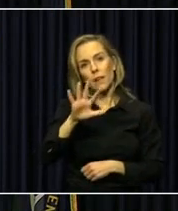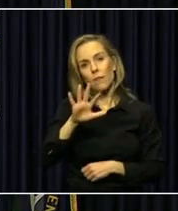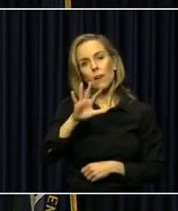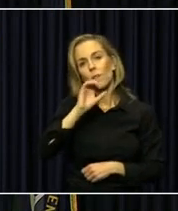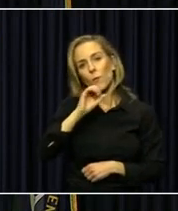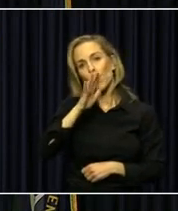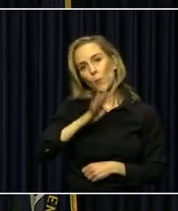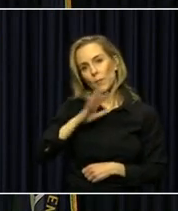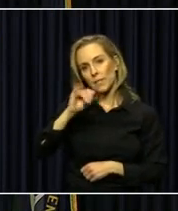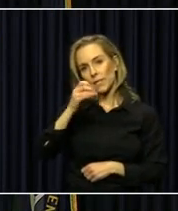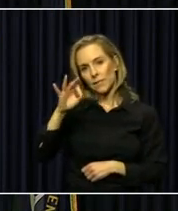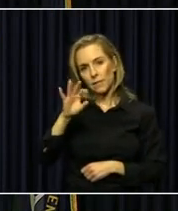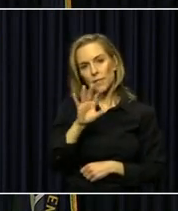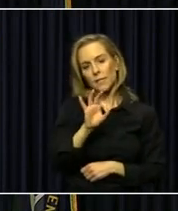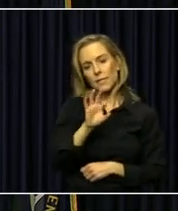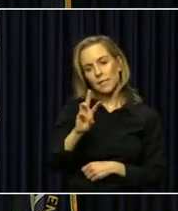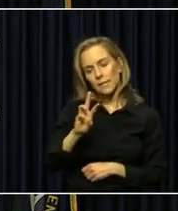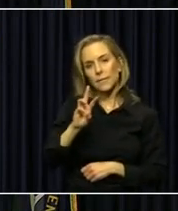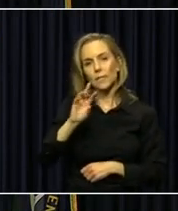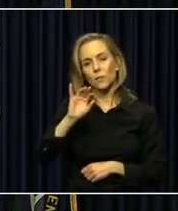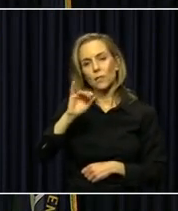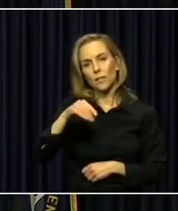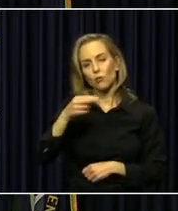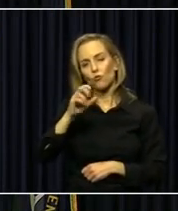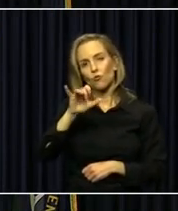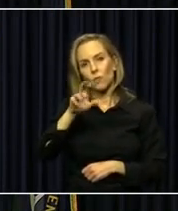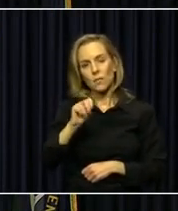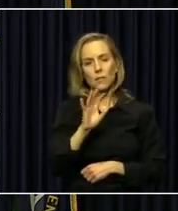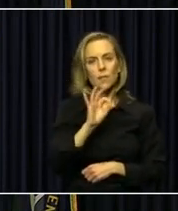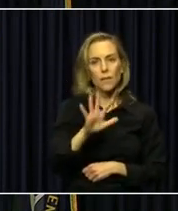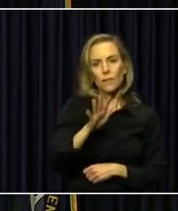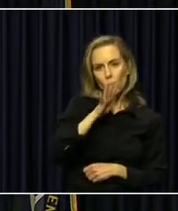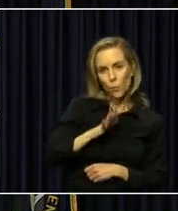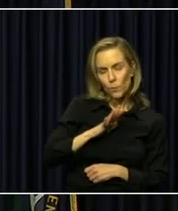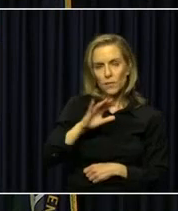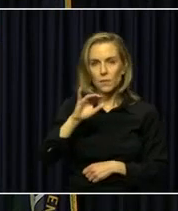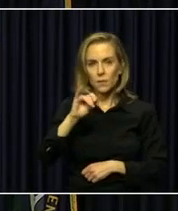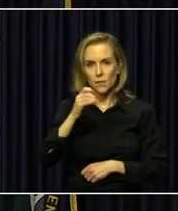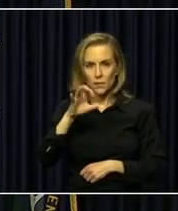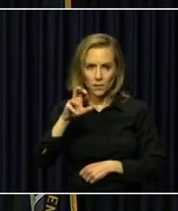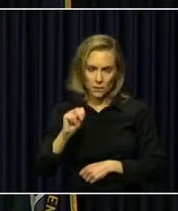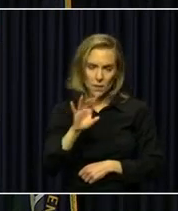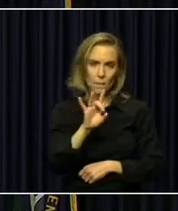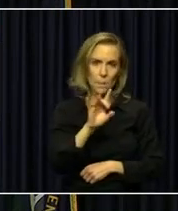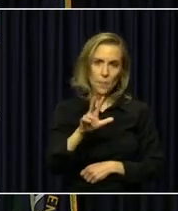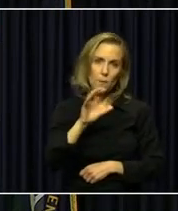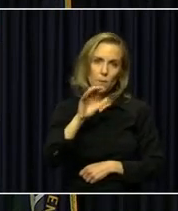HISPANIC. DEATHS WHERE WE CONTINUE TO SEE